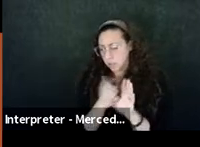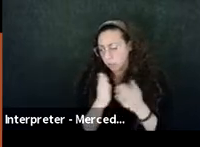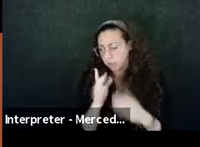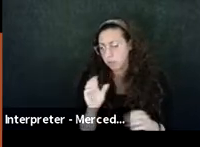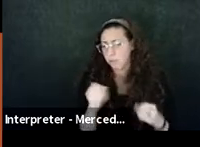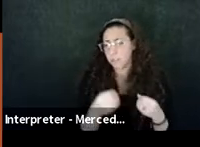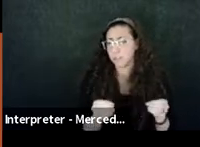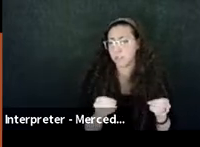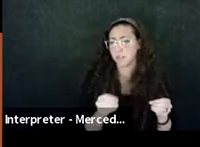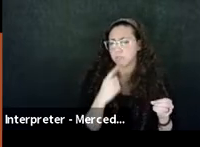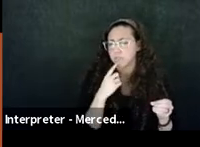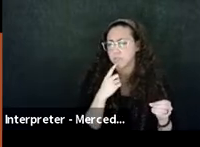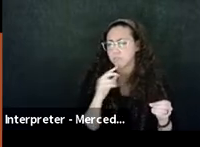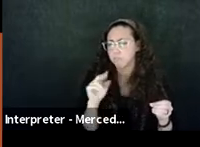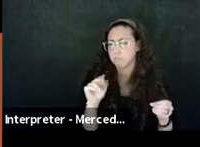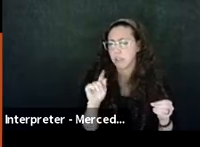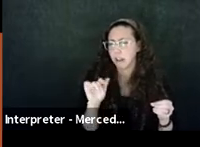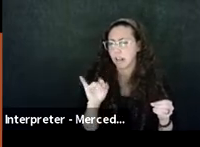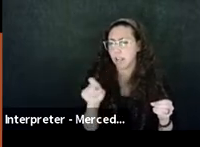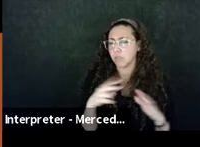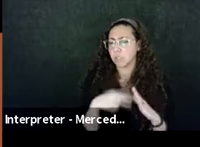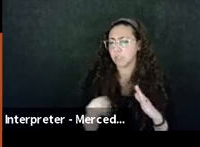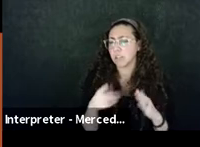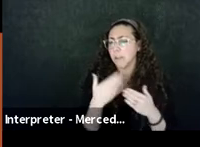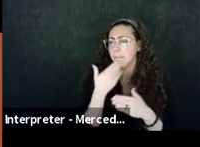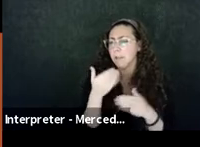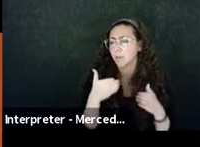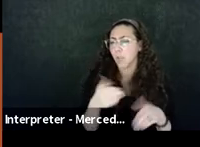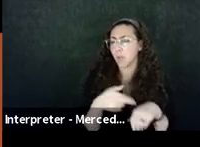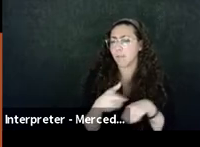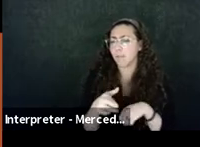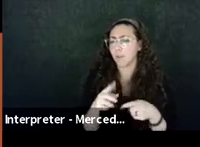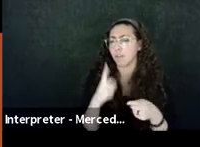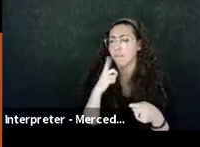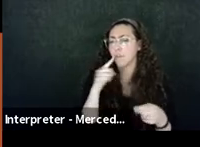Natalie Chavez: See, and they see Natalie. What is the best way to refer homeless students to help this semester before, hopefully it's going